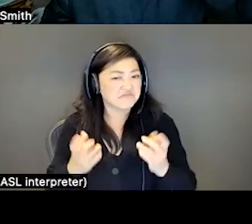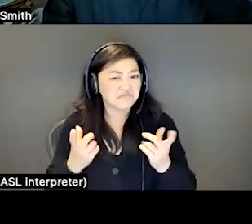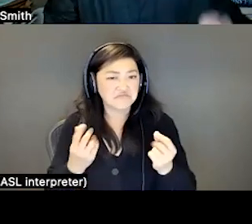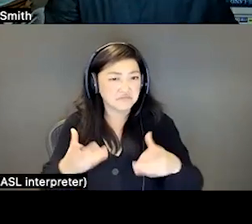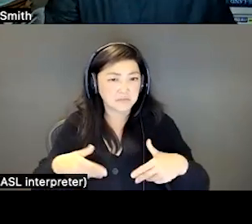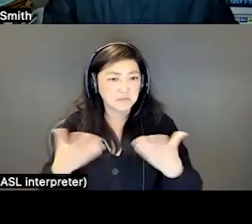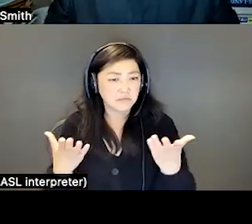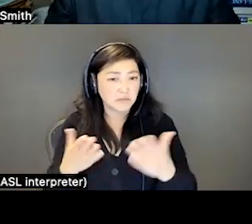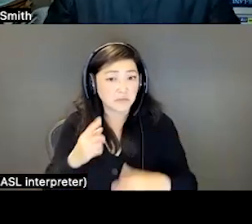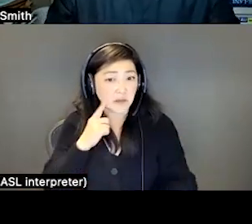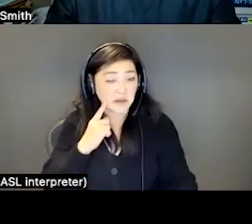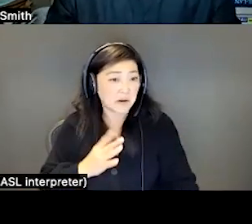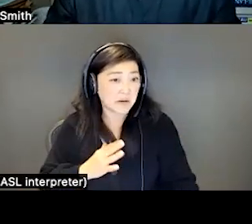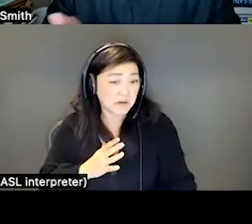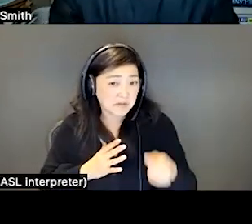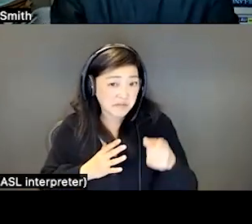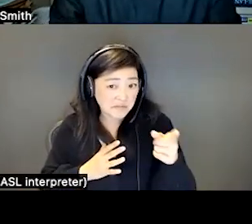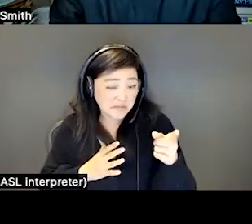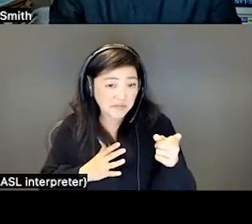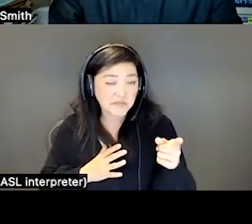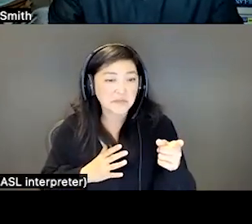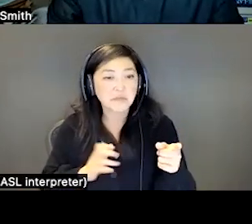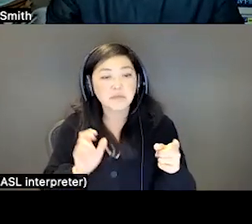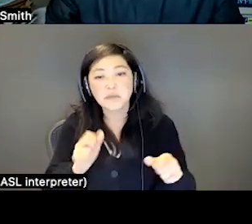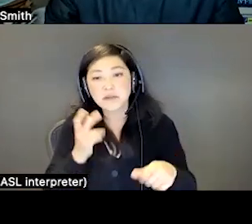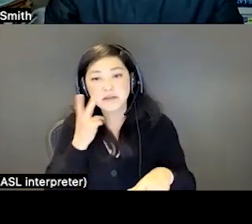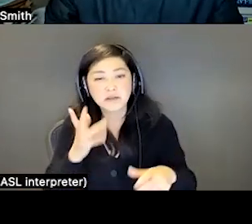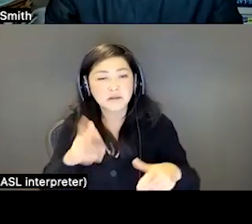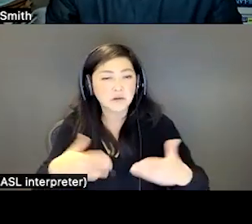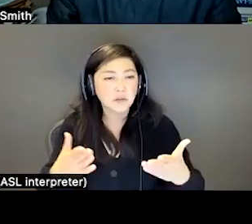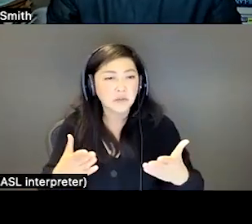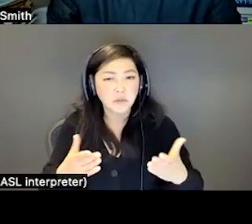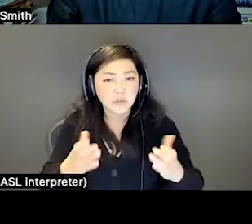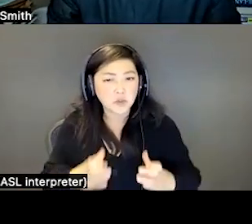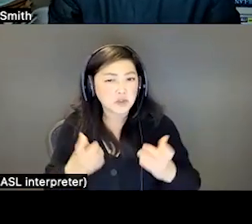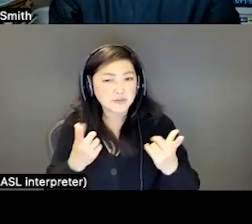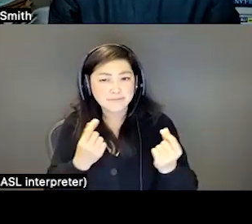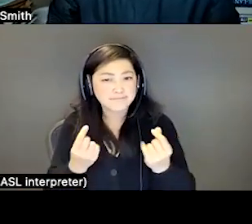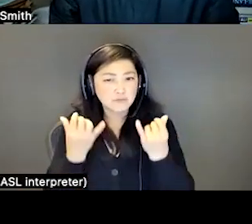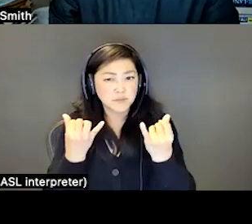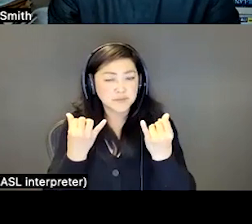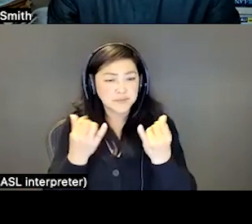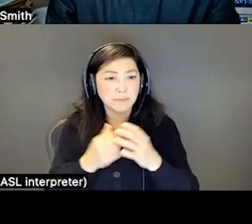to just kind of check back to see what they're doing. Because as I've got here,